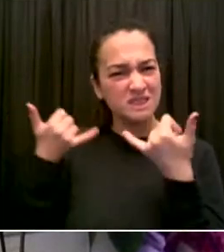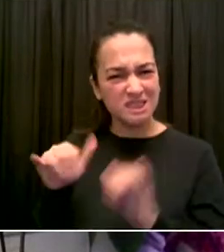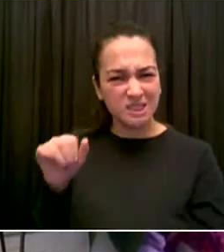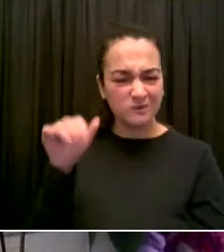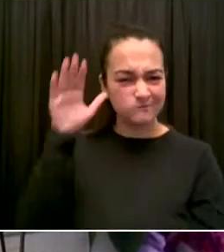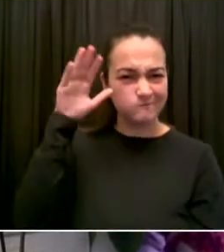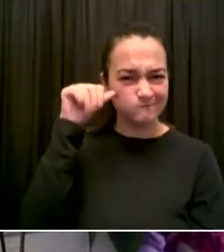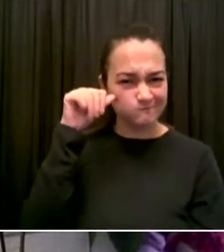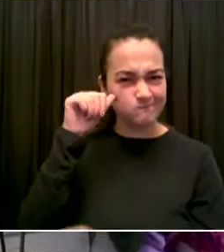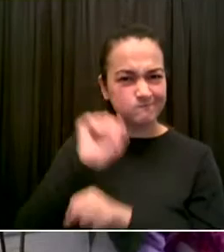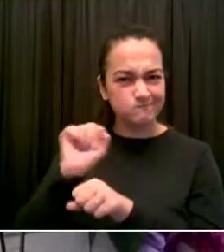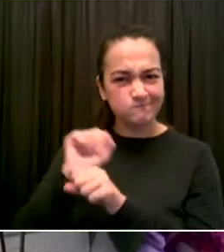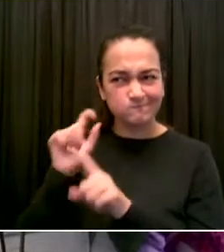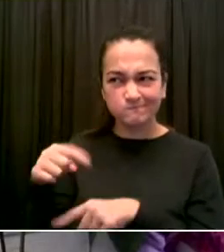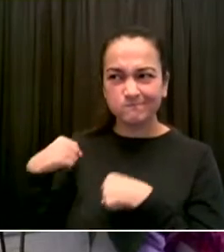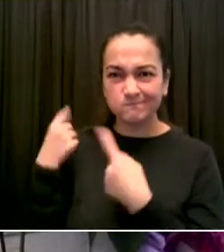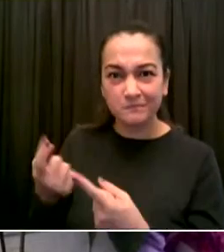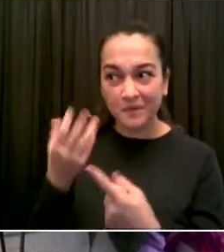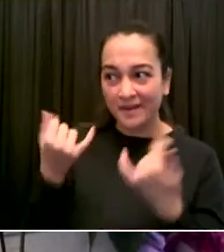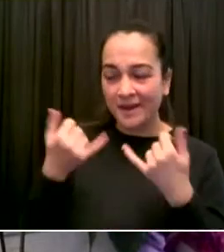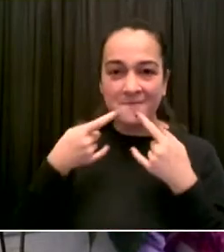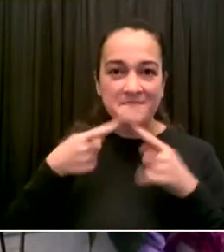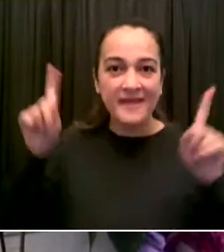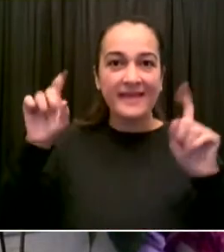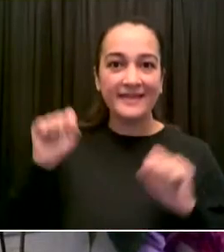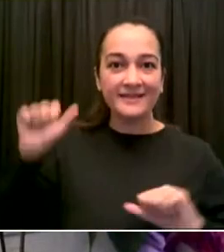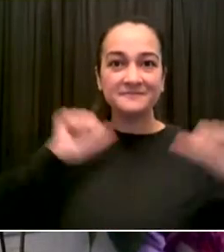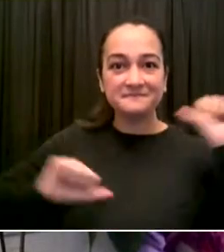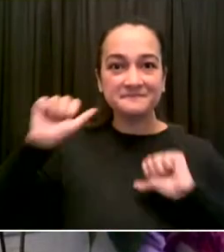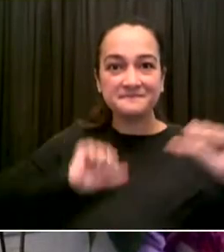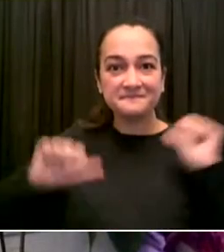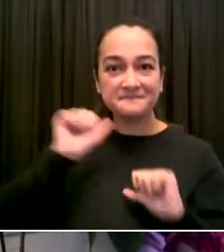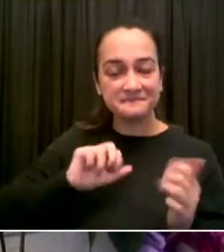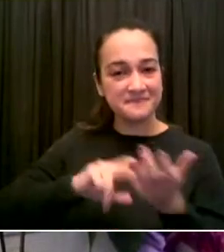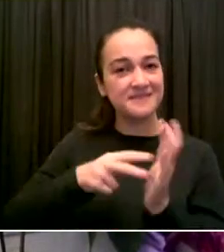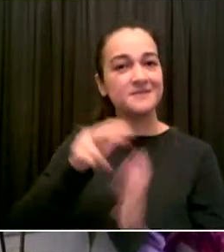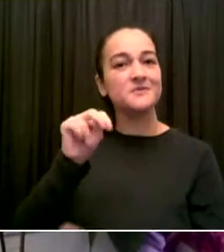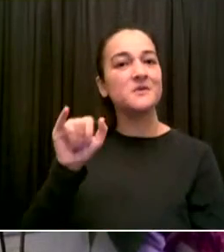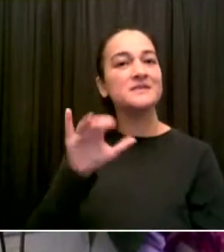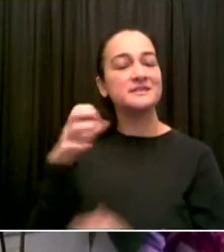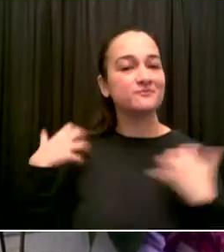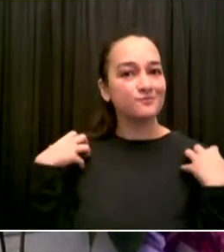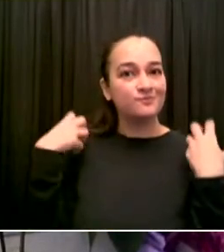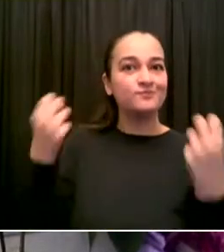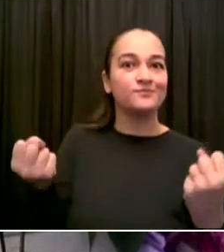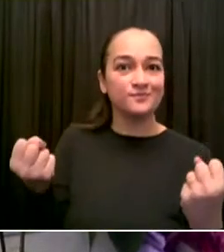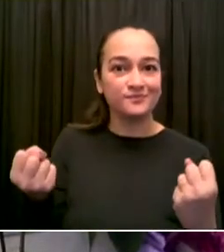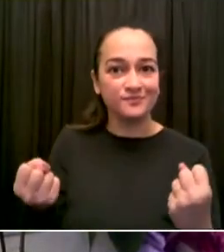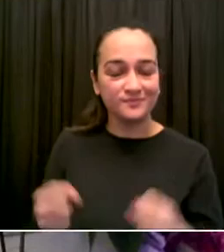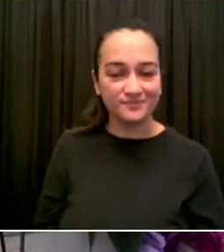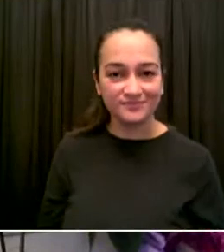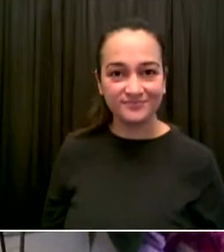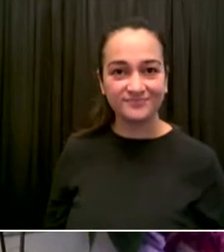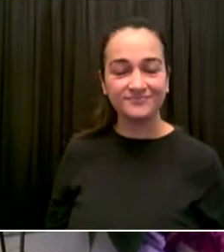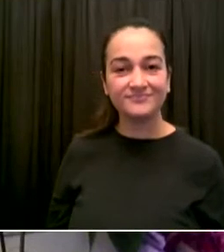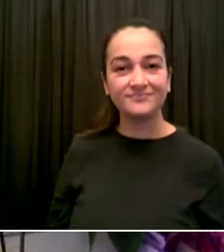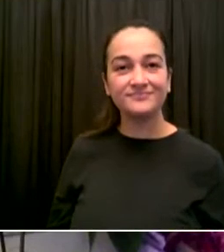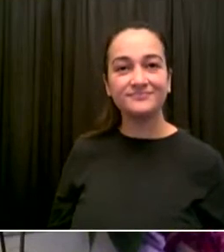COULD BE DONE. YOU MENTIONED THE MORE THAN